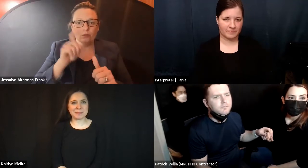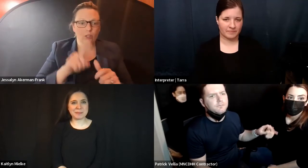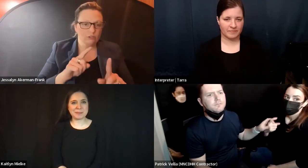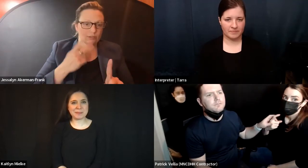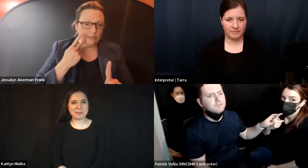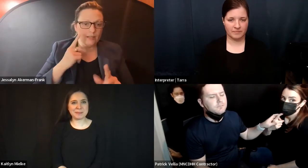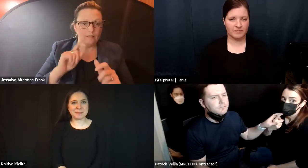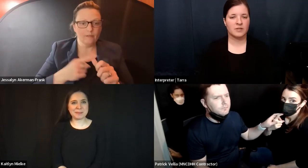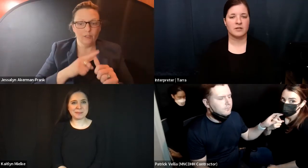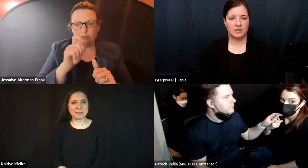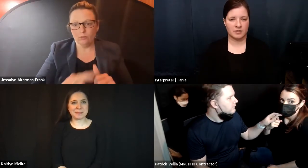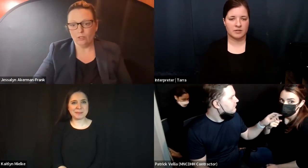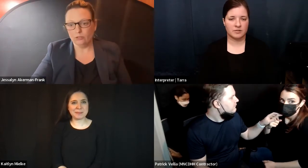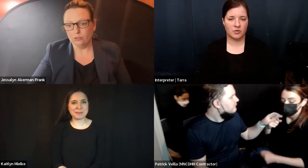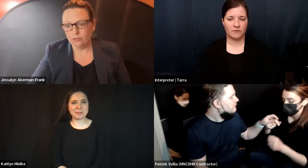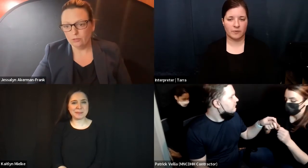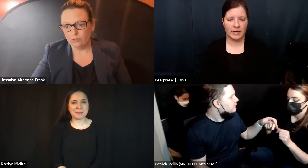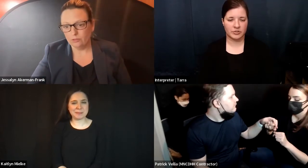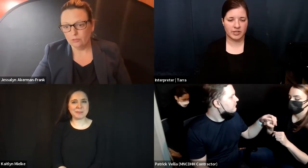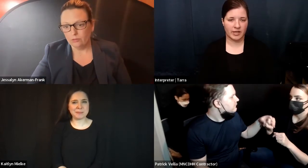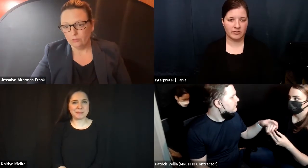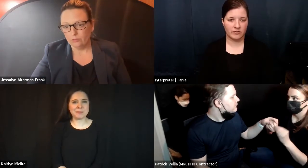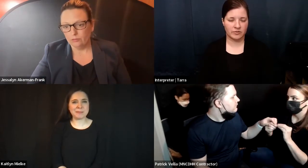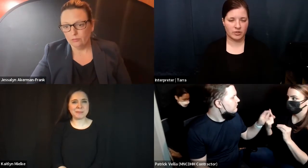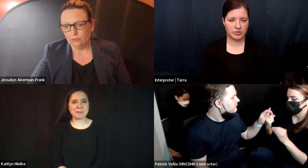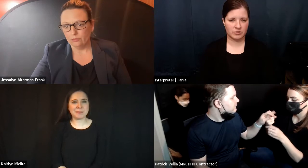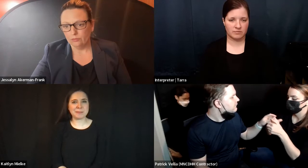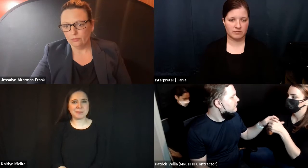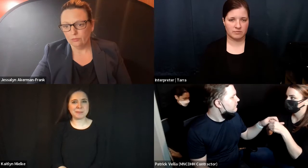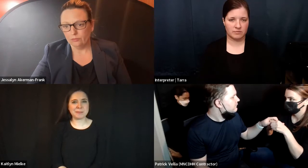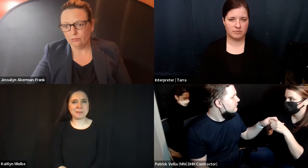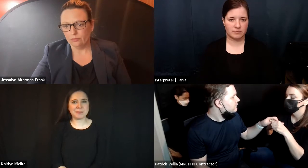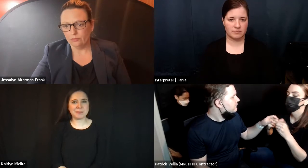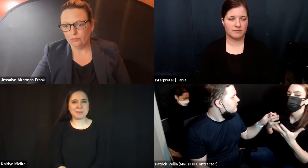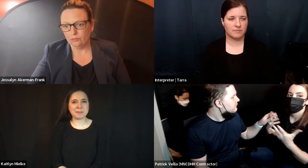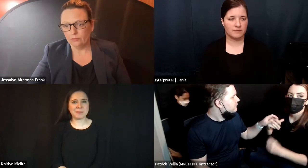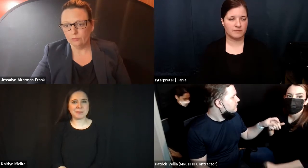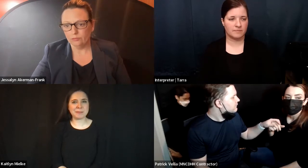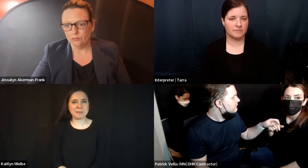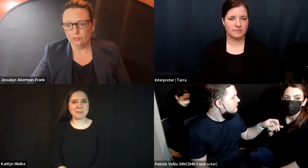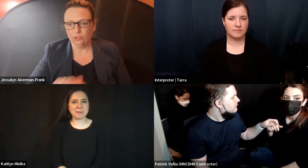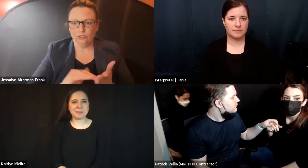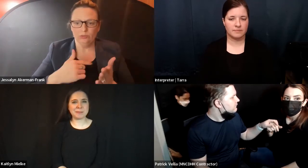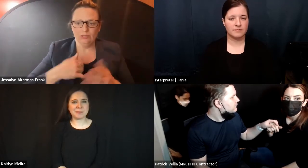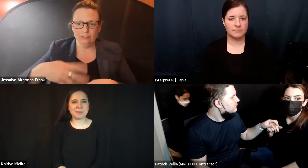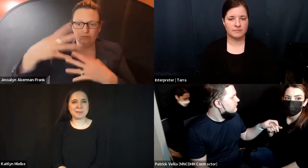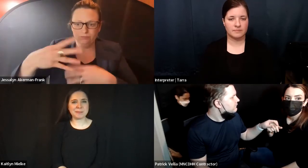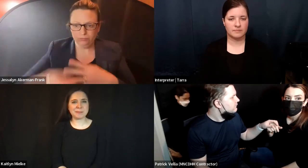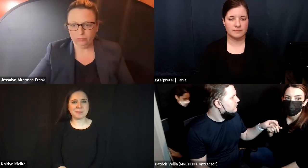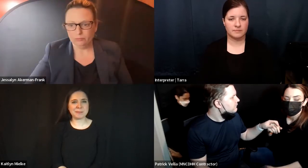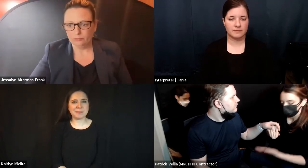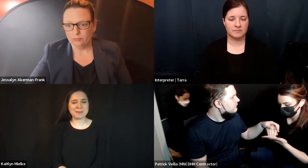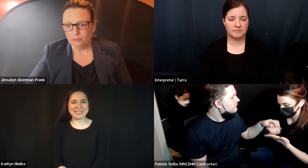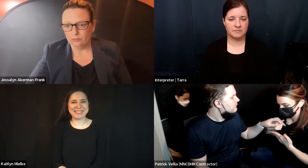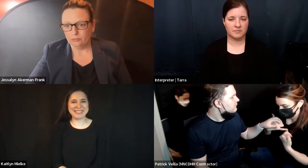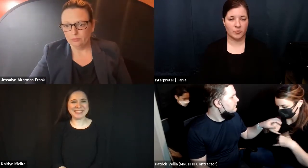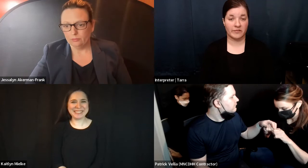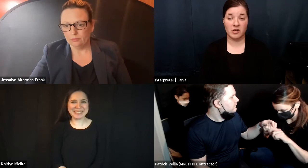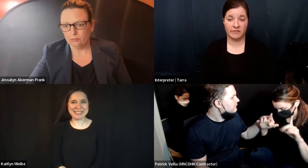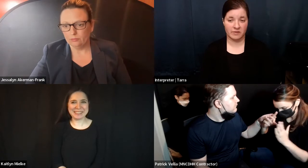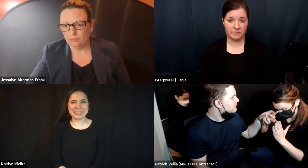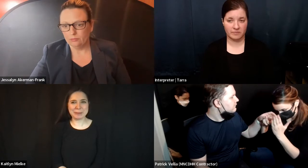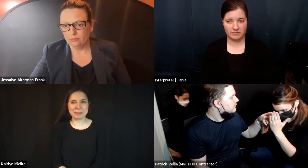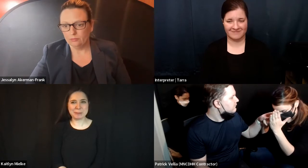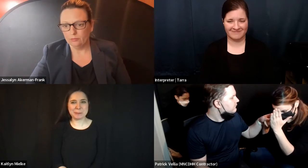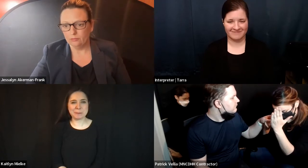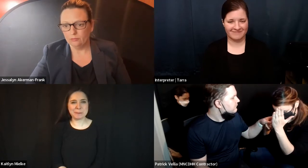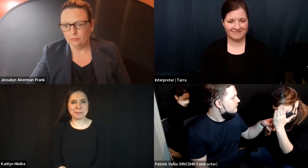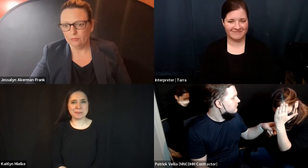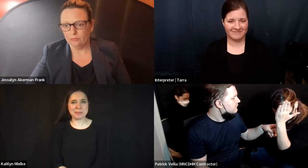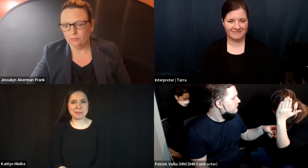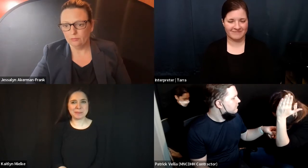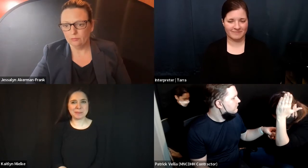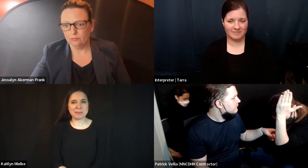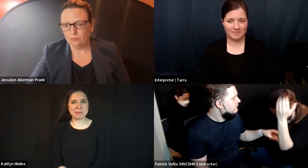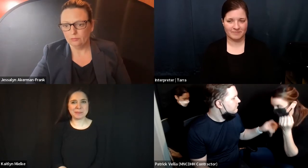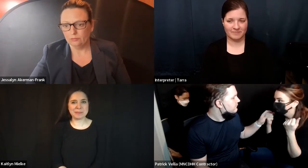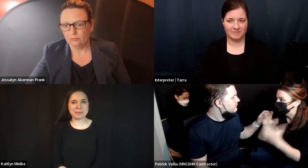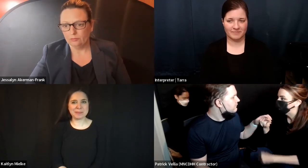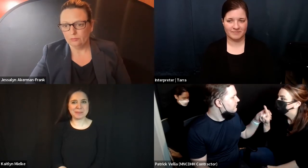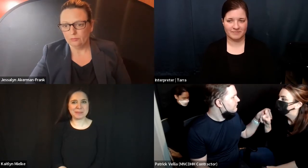So in reading through all of the questions, we can start with question 1, Dee will come down, Tarra will come up.